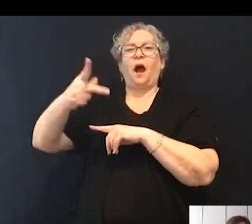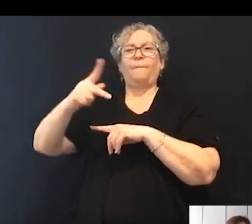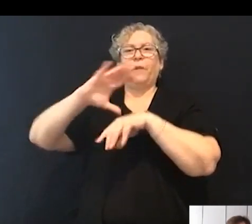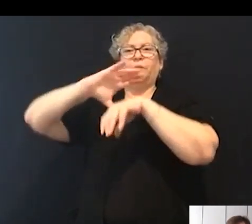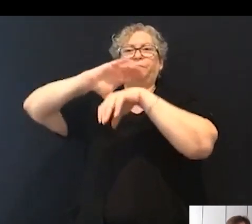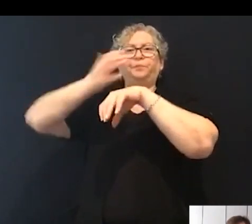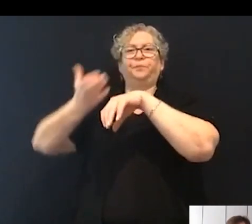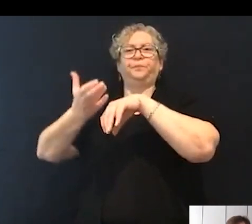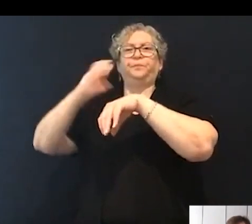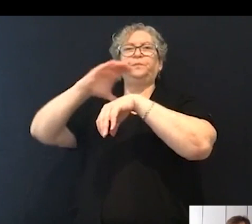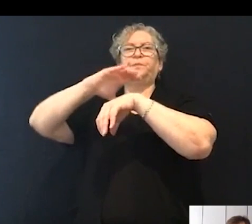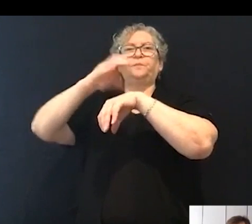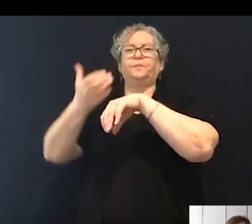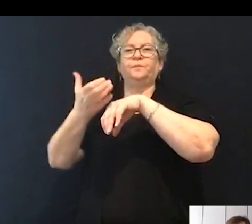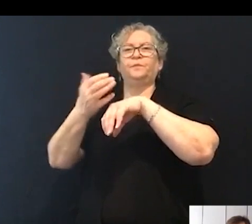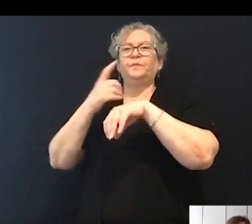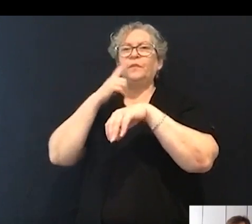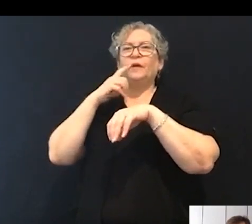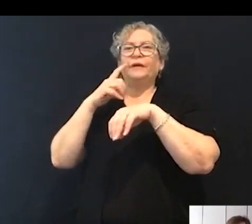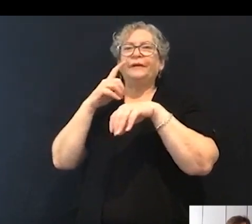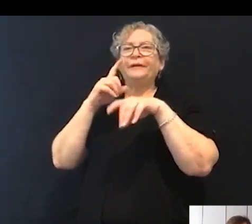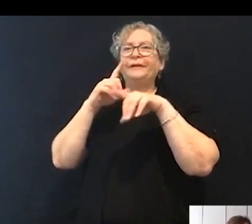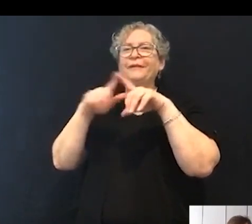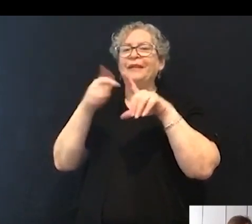These are organoids, so artificial organs